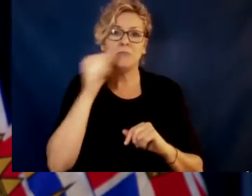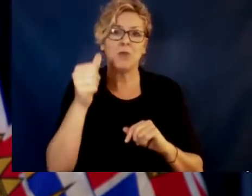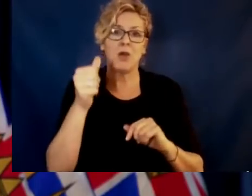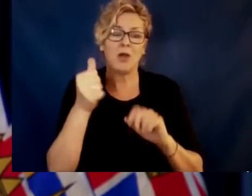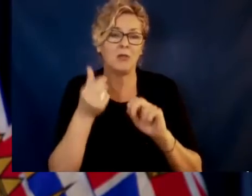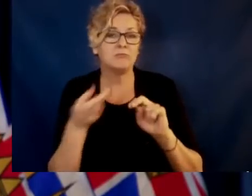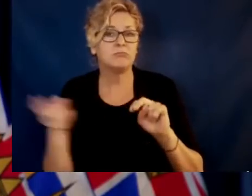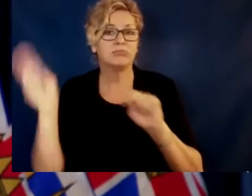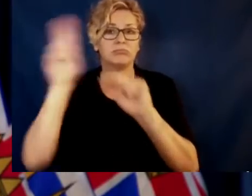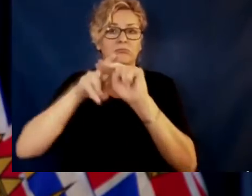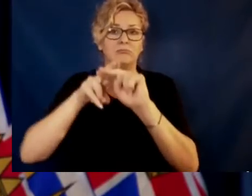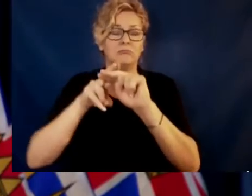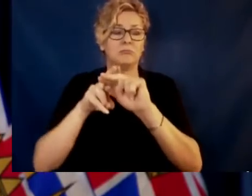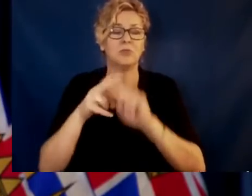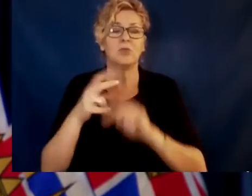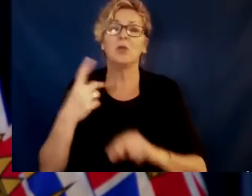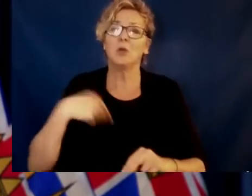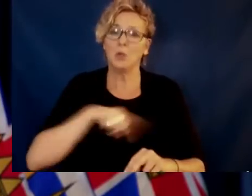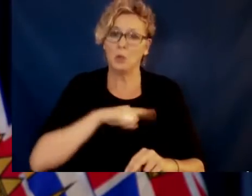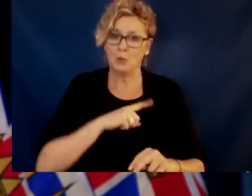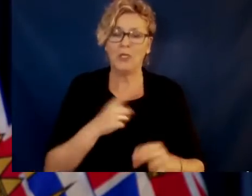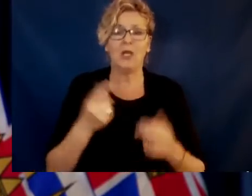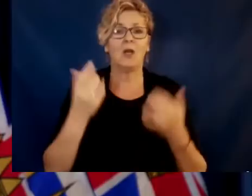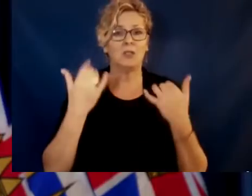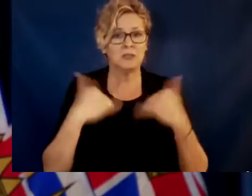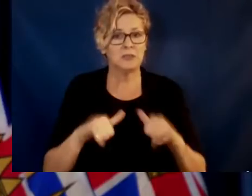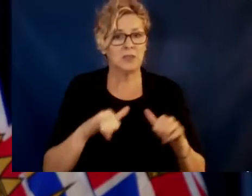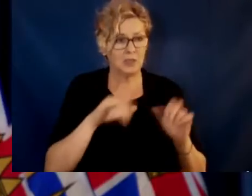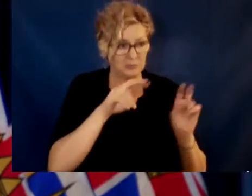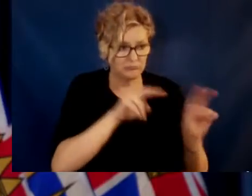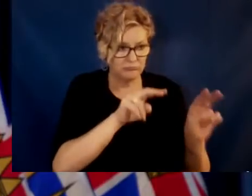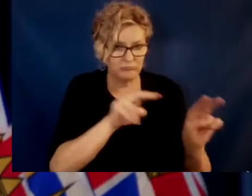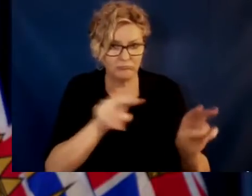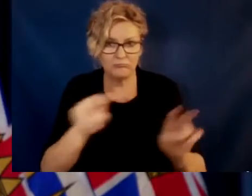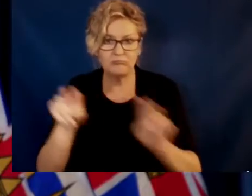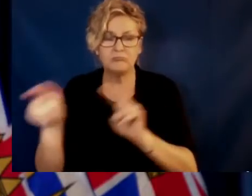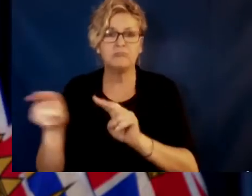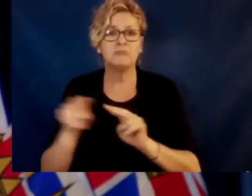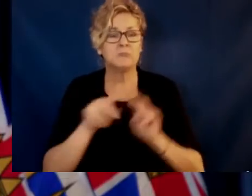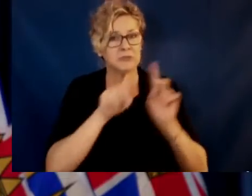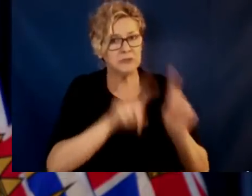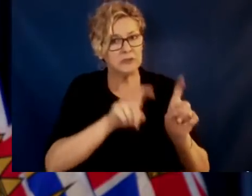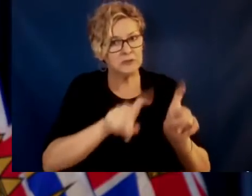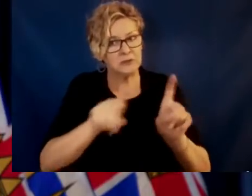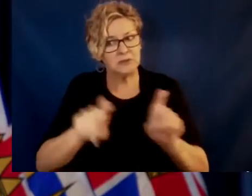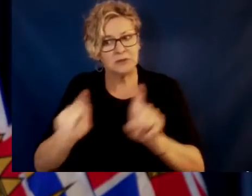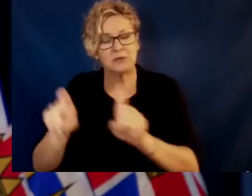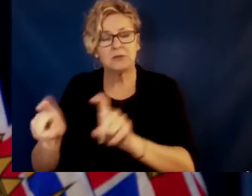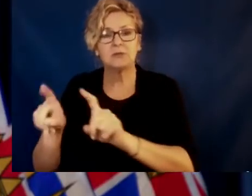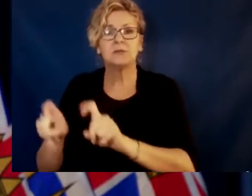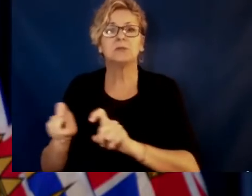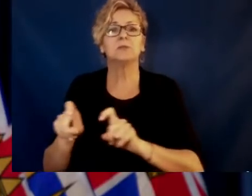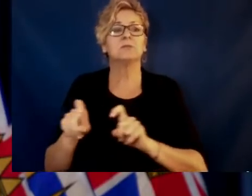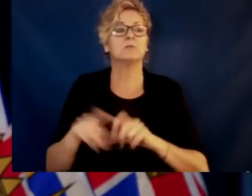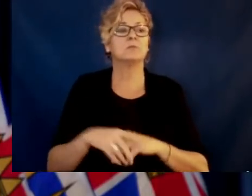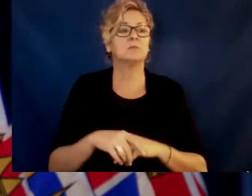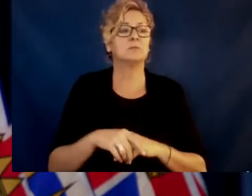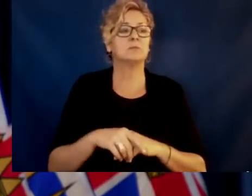have our largest population, in the Lower Mainland. We need, however, to make sure that we are doing what we